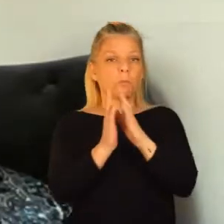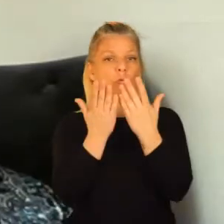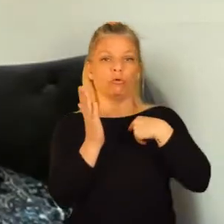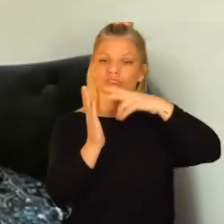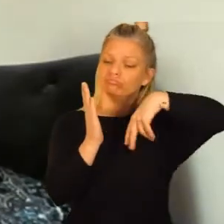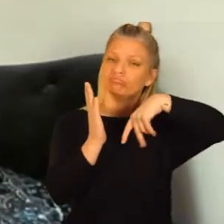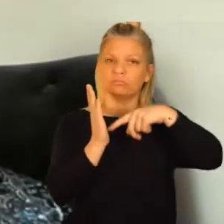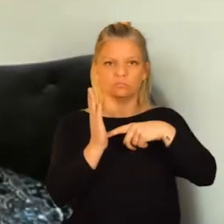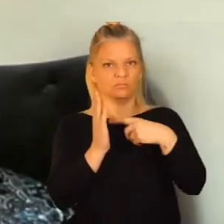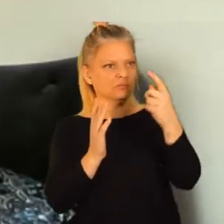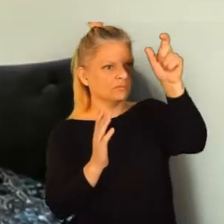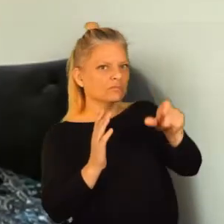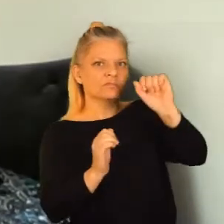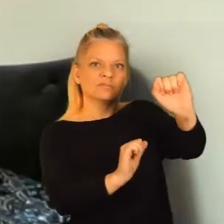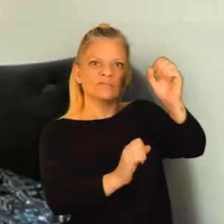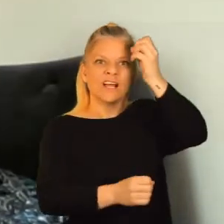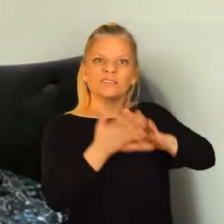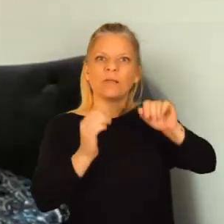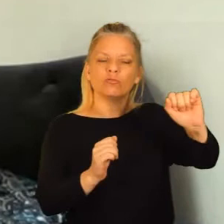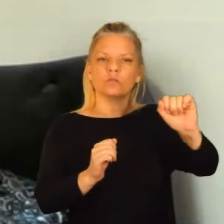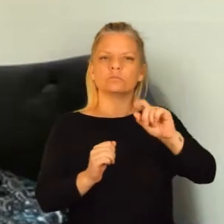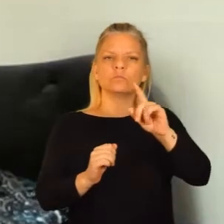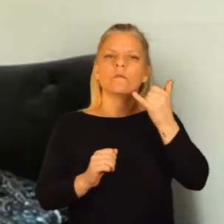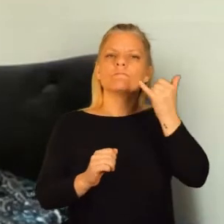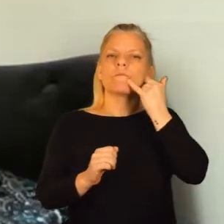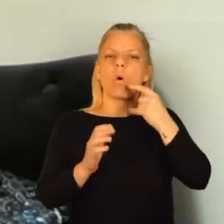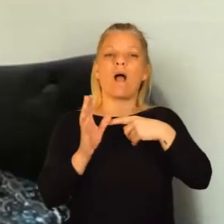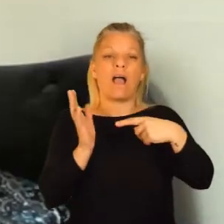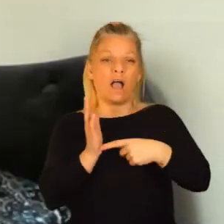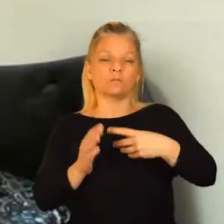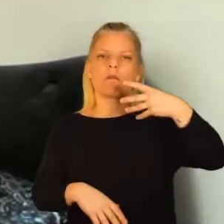mad that I'd spent ages in hospital but not really heard about any other experiences